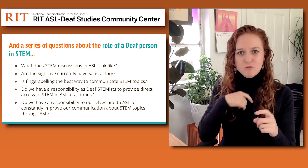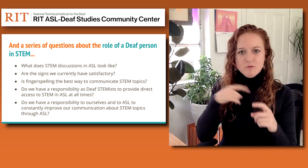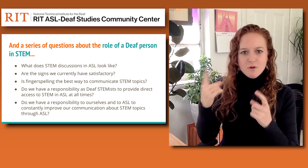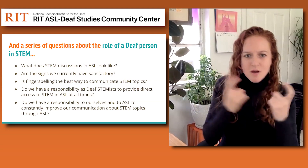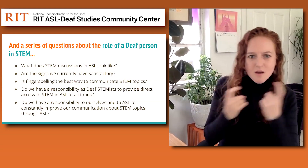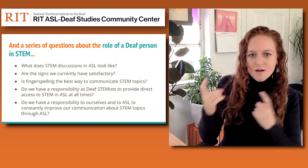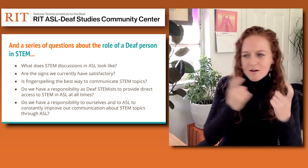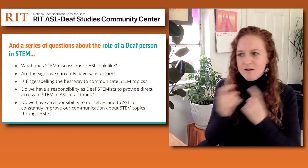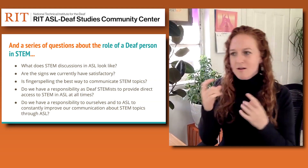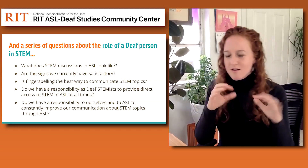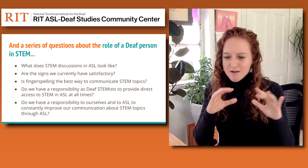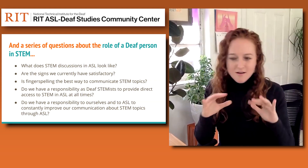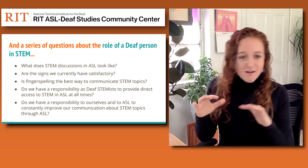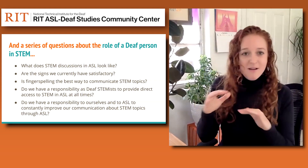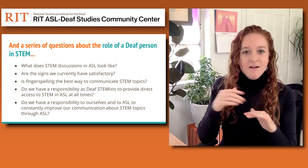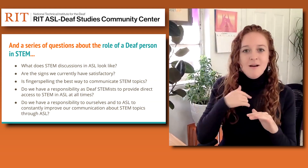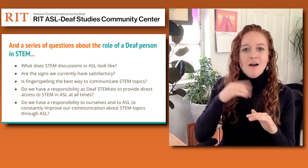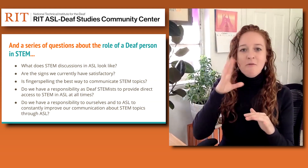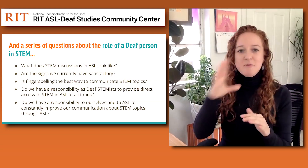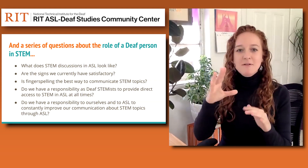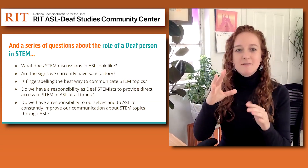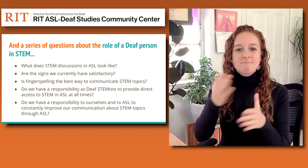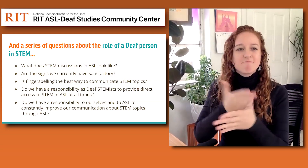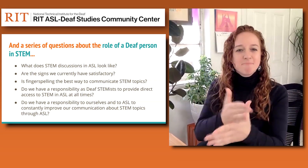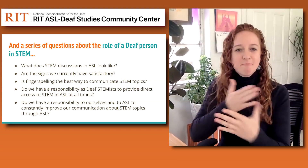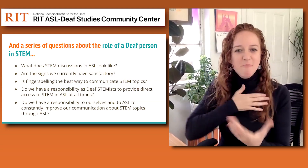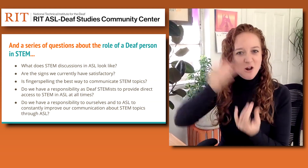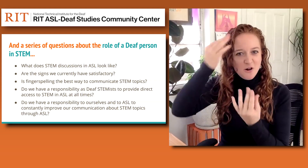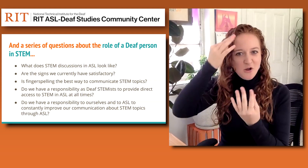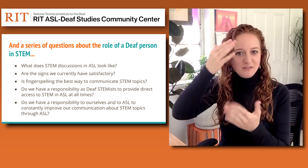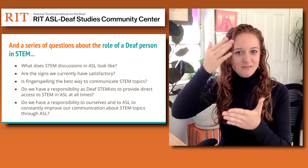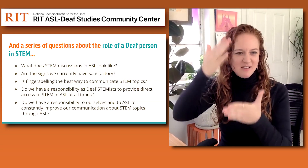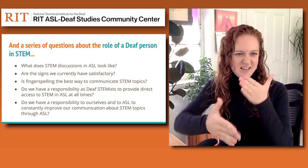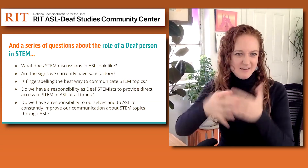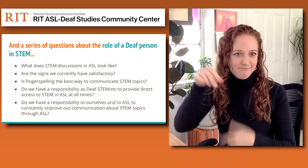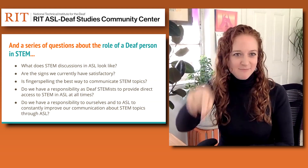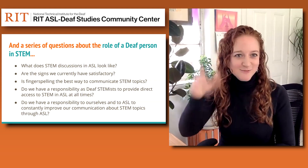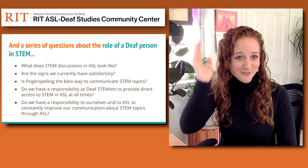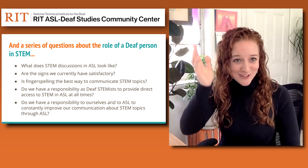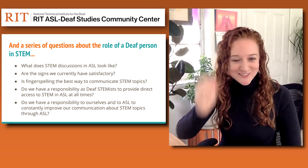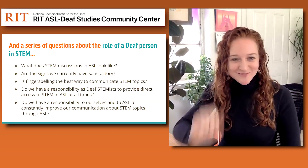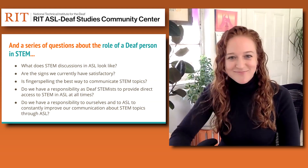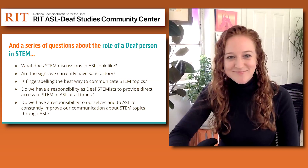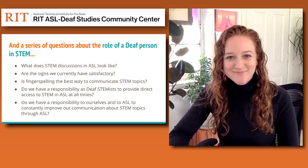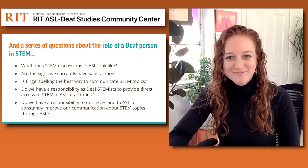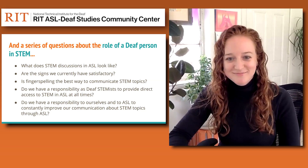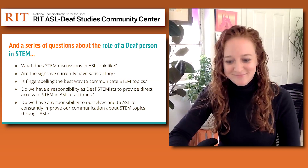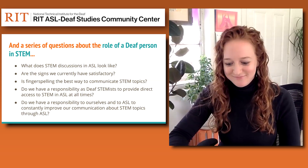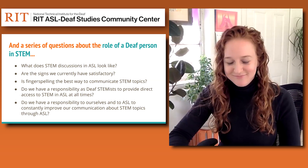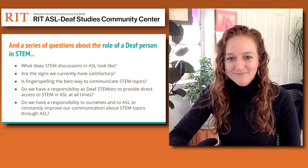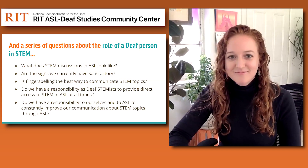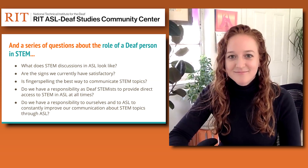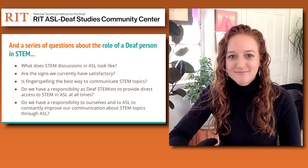of language and thought in the STEM field via ASL?